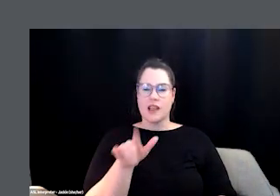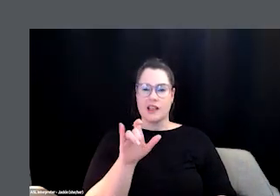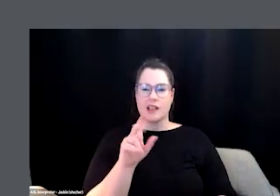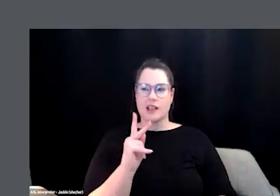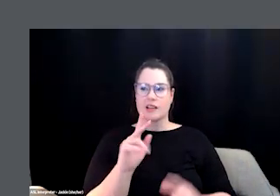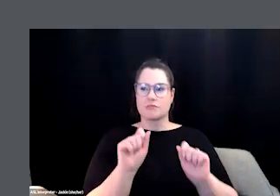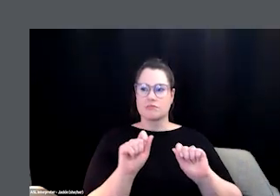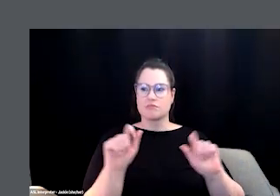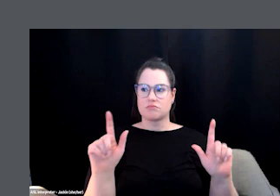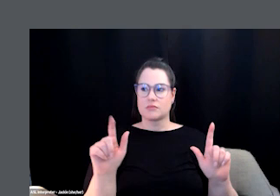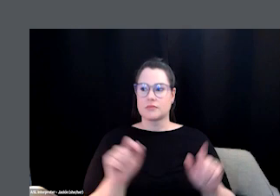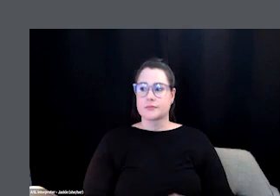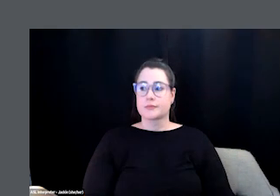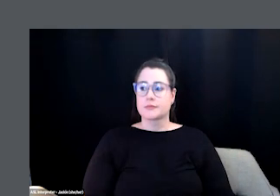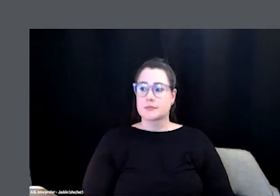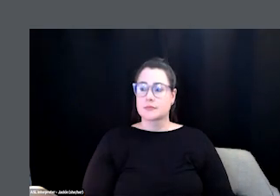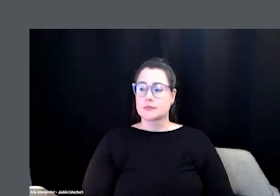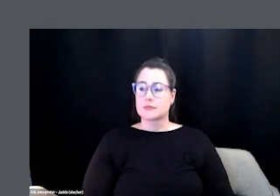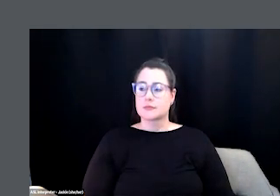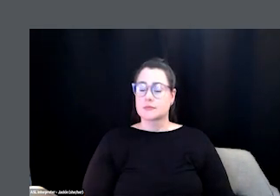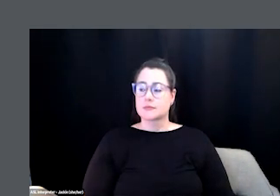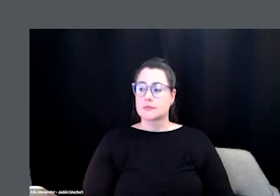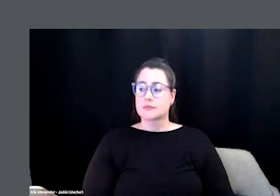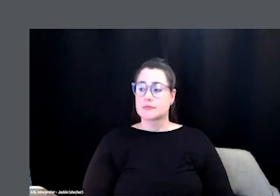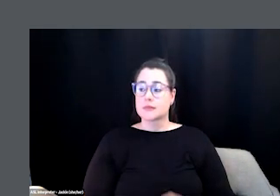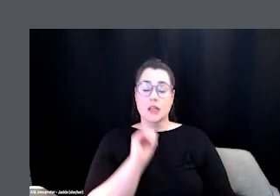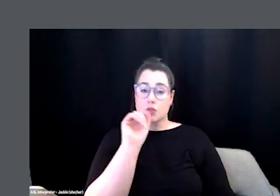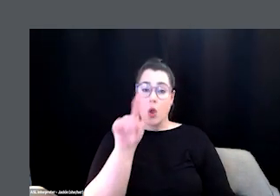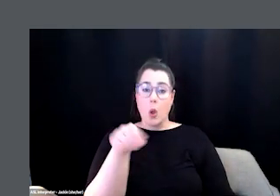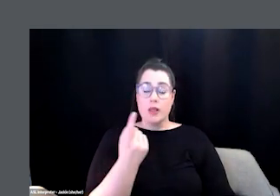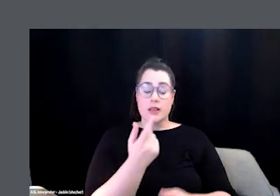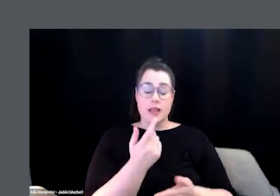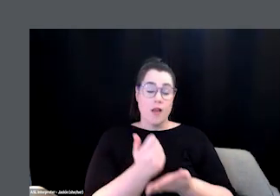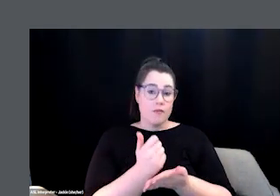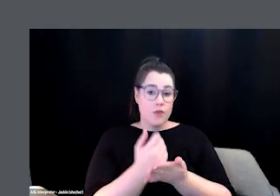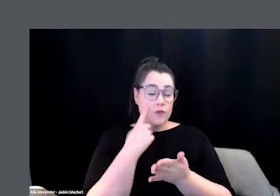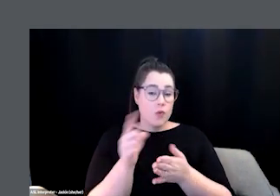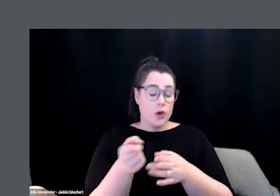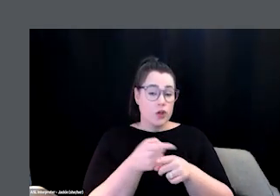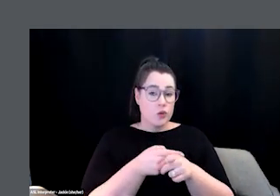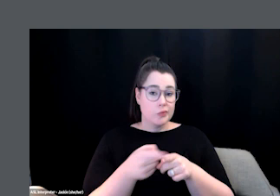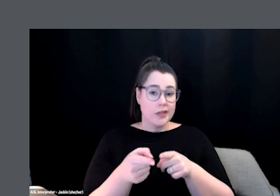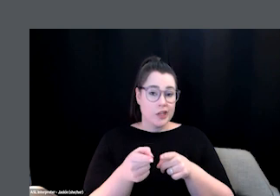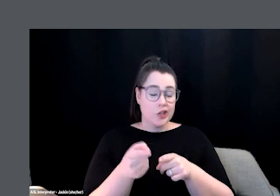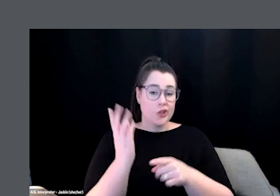This is not just useful for CAREER solicitations. It is also important for all NSF solicitations.